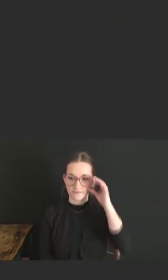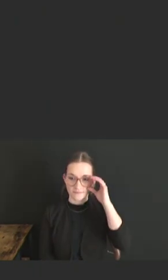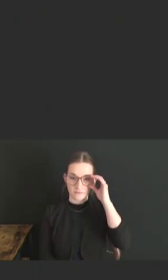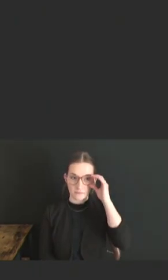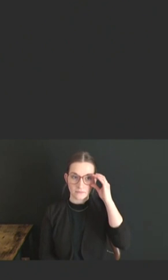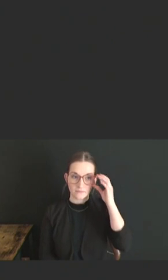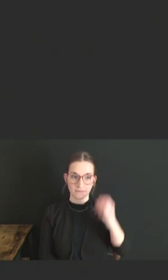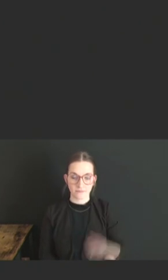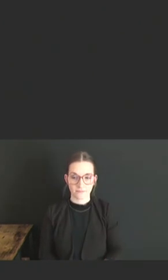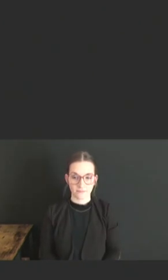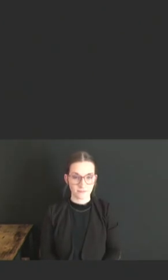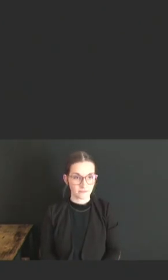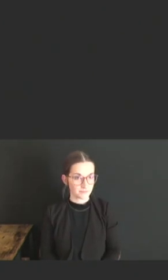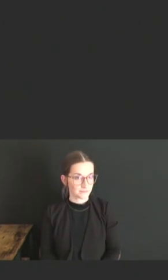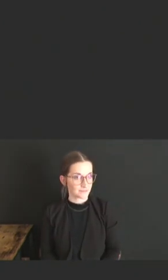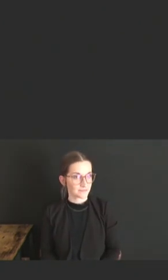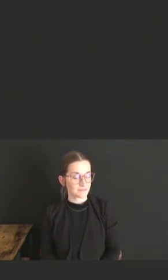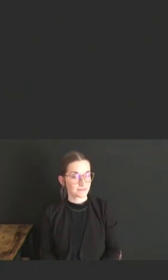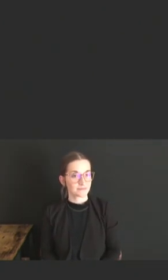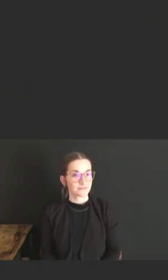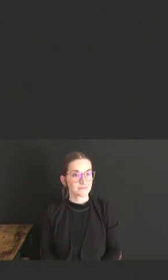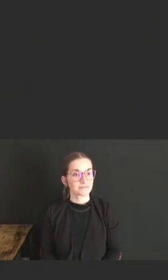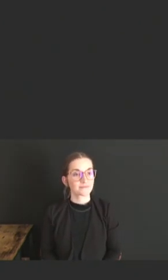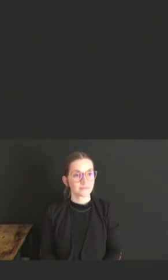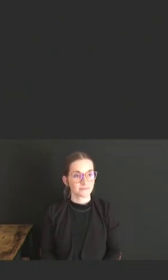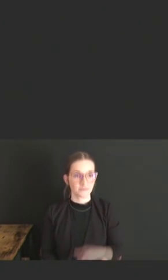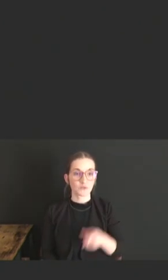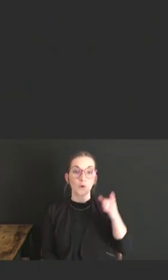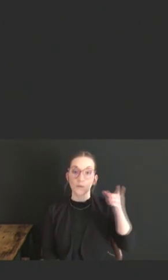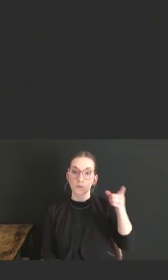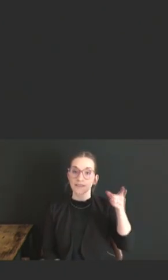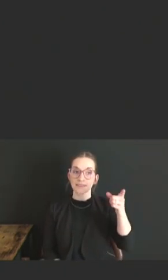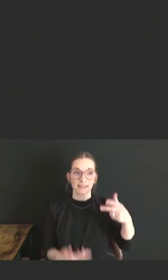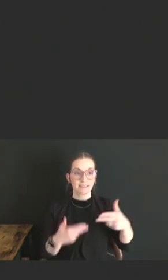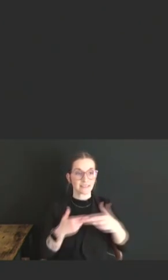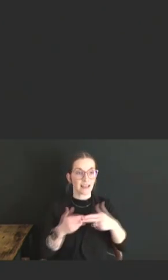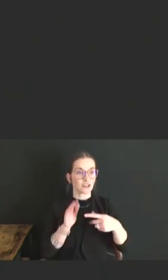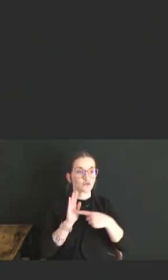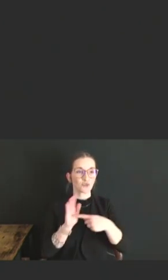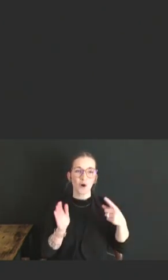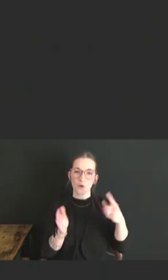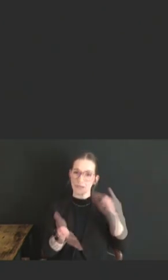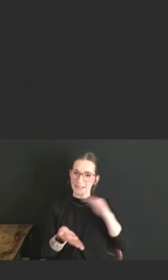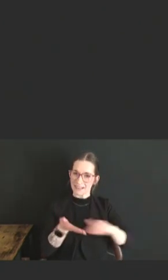So this slide is showing clearance for physical activity, and the same patients by their